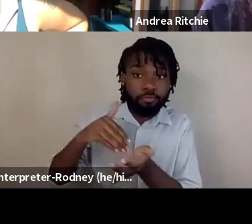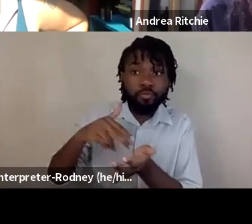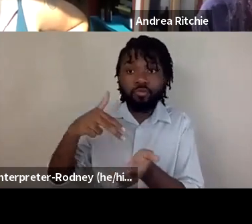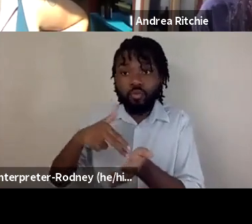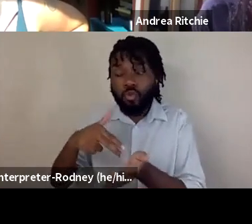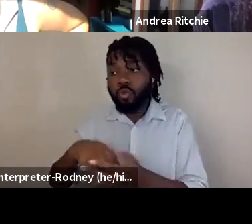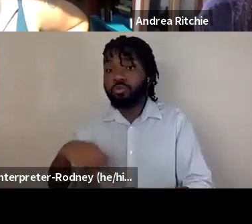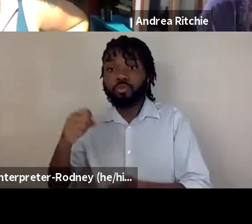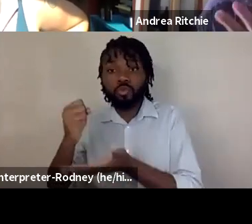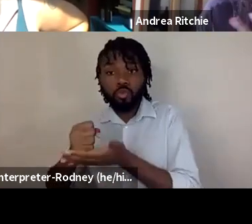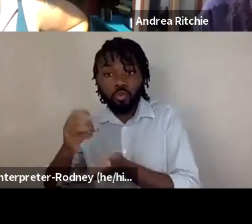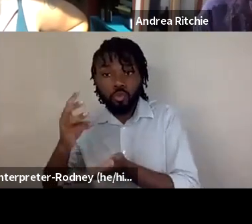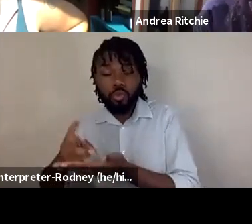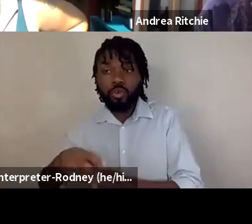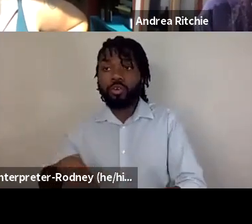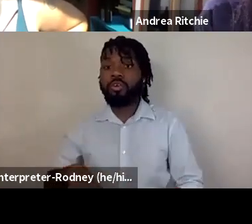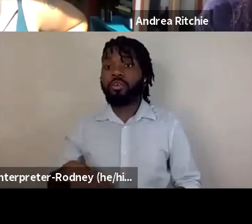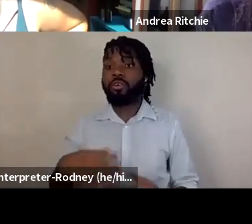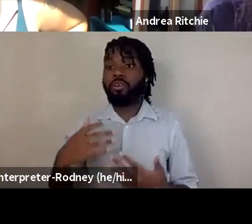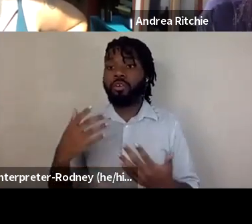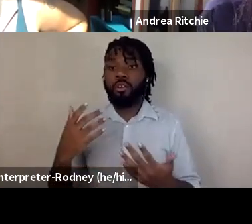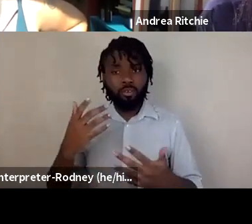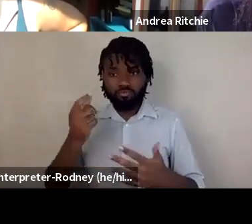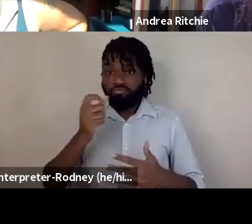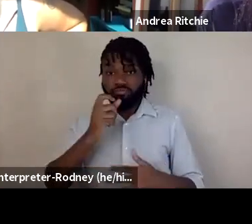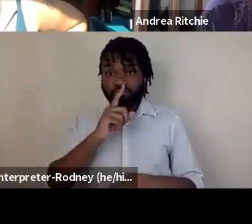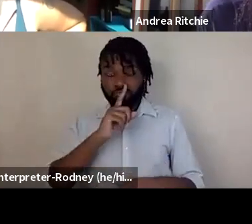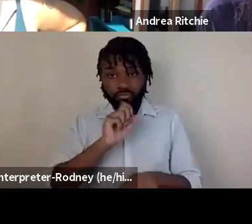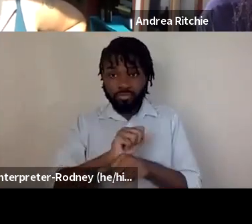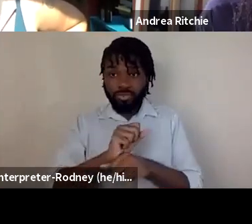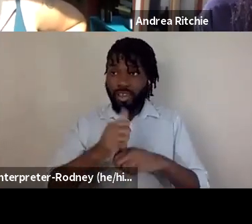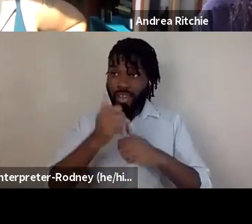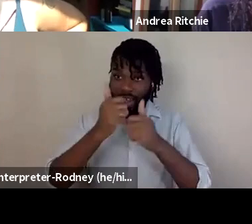to actually every system that is framed as a helping system,